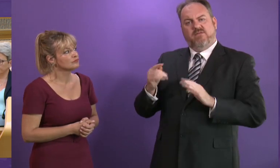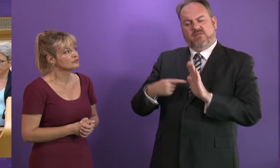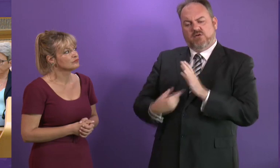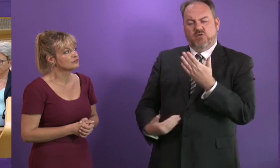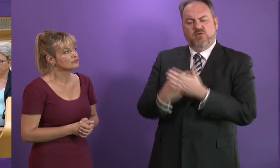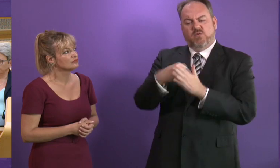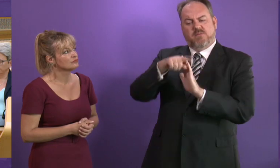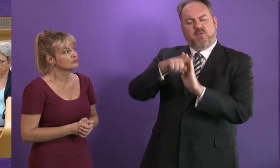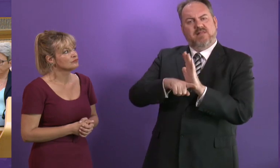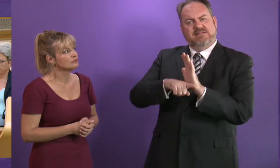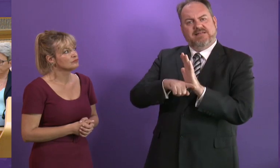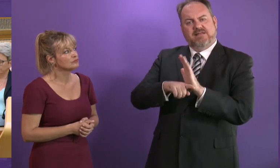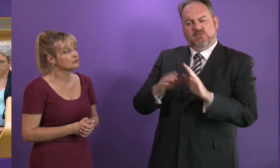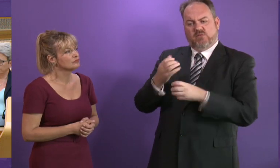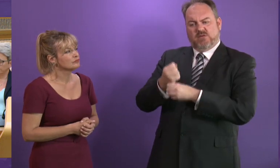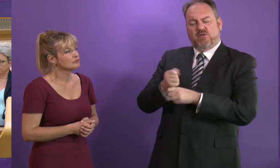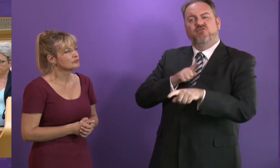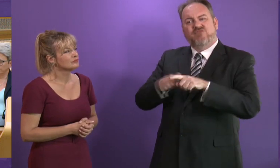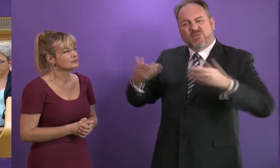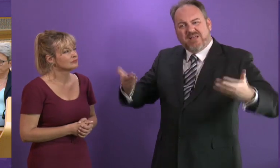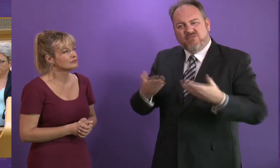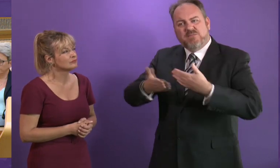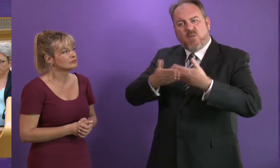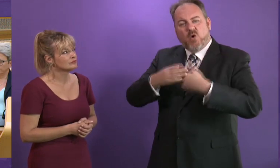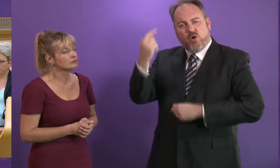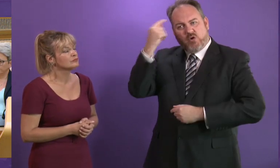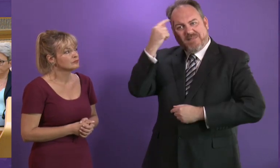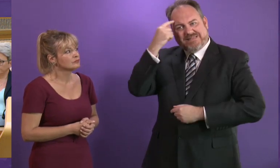common sense to emerge from this Government and might have spared the Government and the